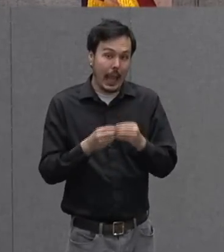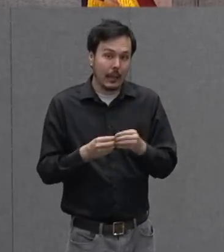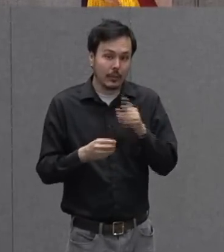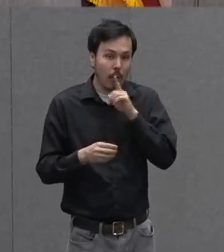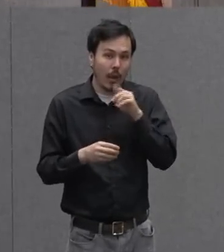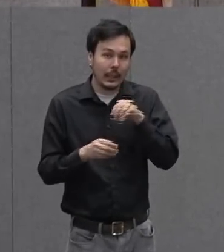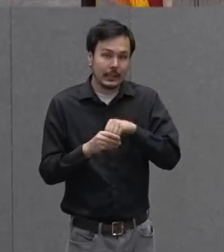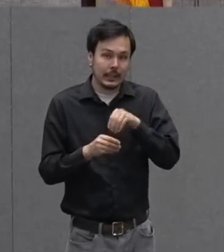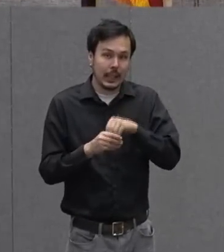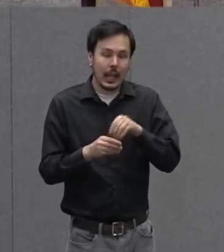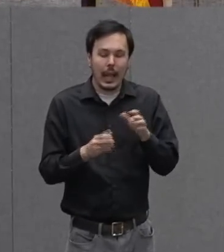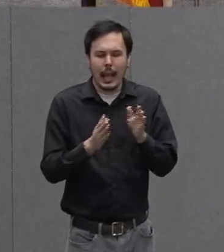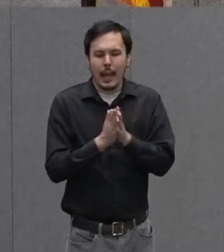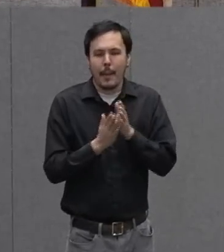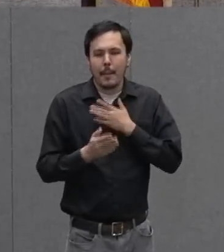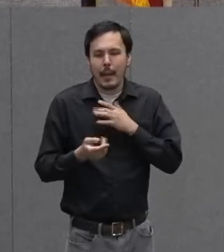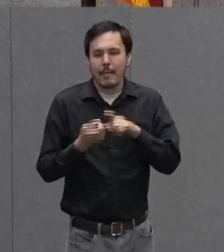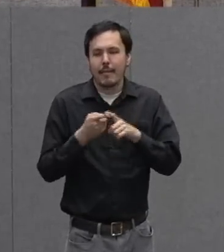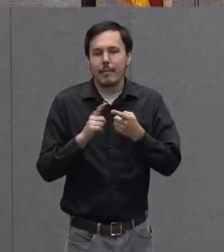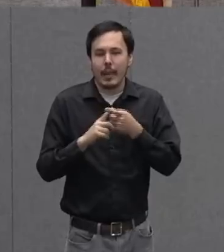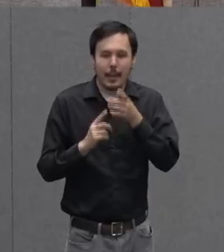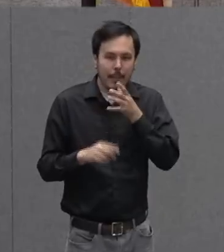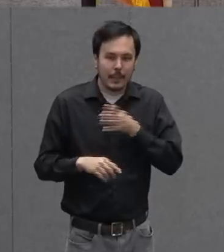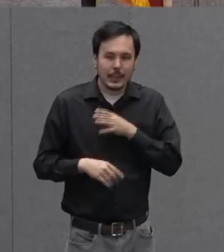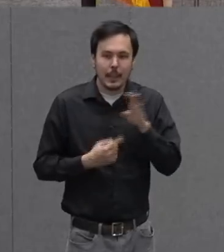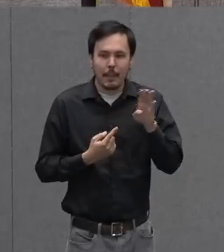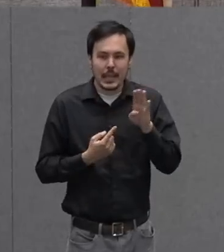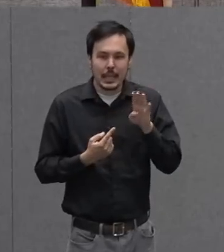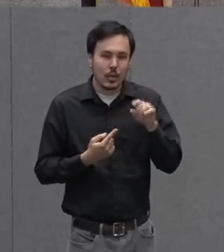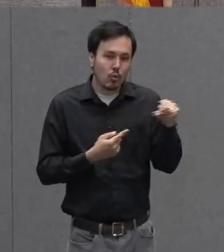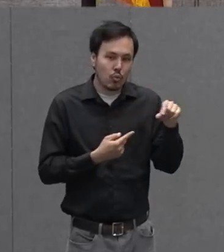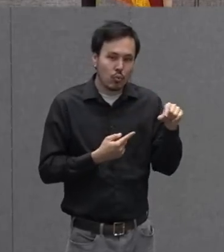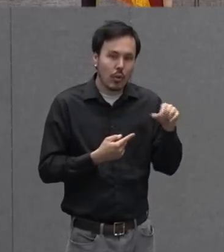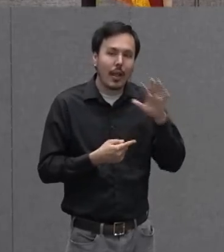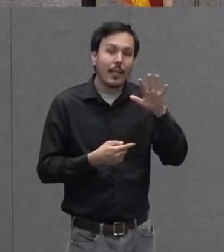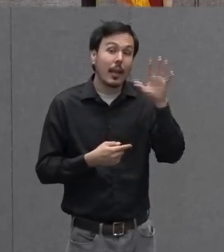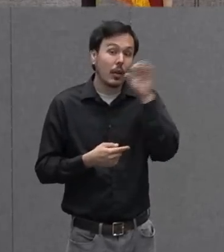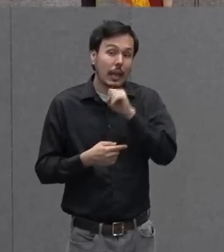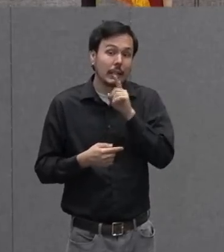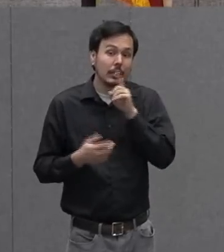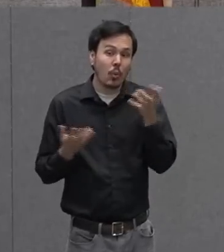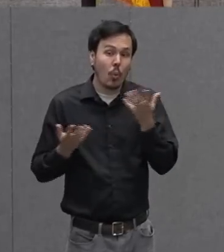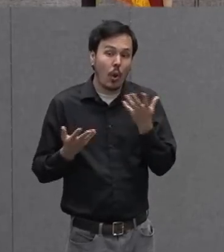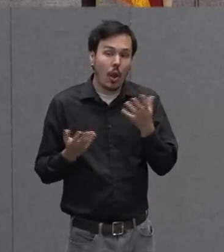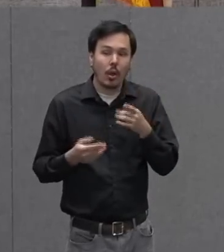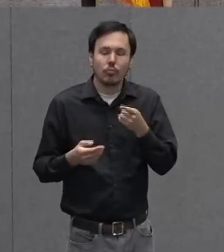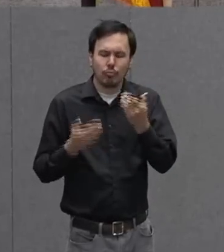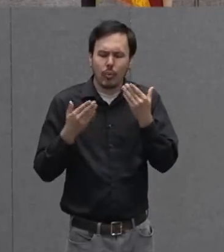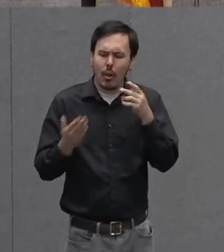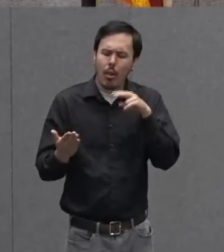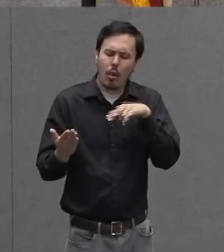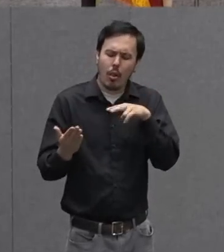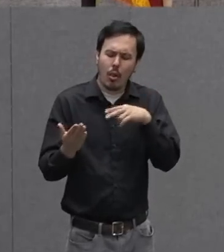So I asked my friends Mrs. B and Mrs. Q what their guesses were already. I'm gonna let you take a look for a moment